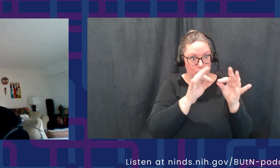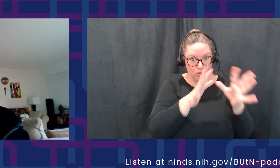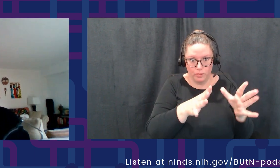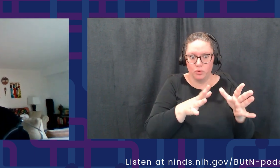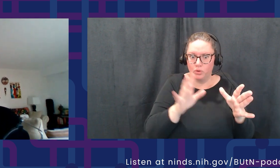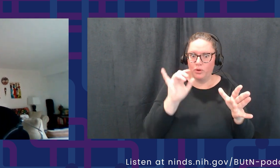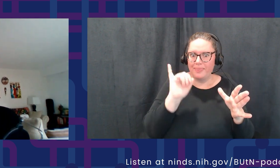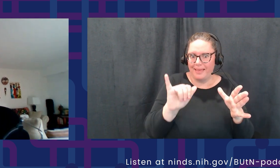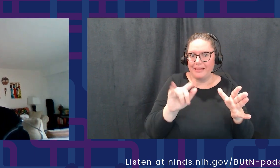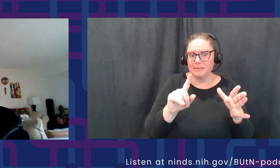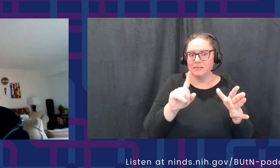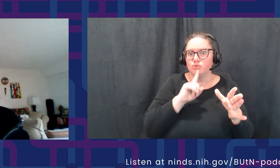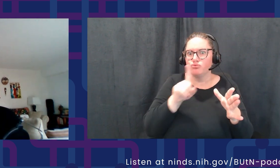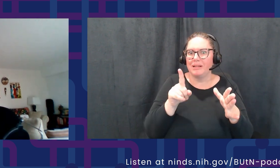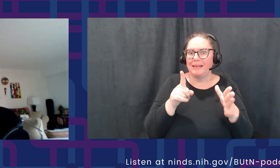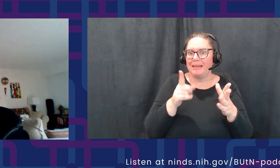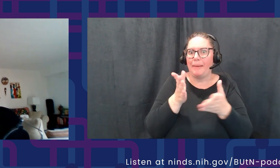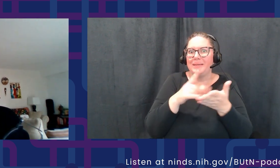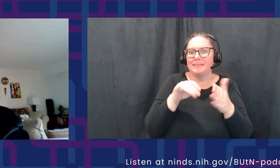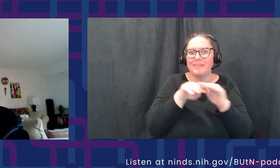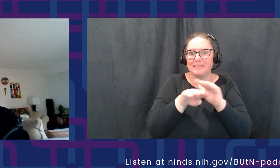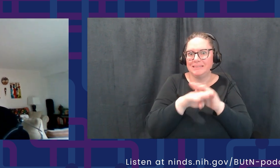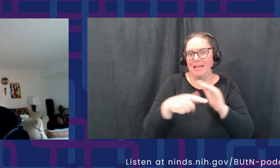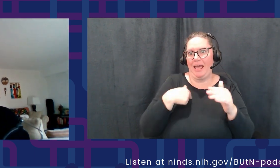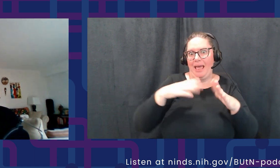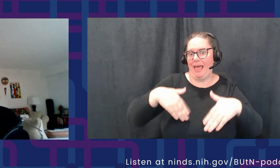It's a piece of accessibility I hadn't really appreciated before, but it